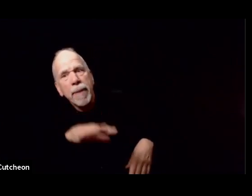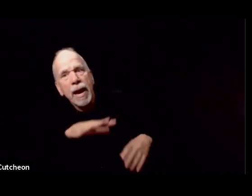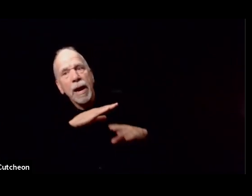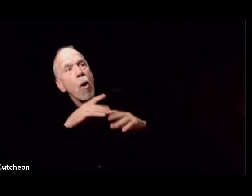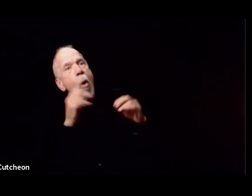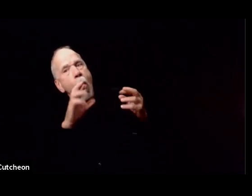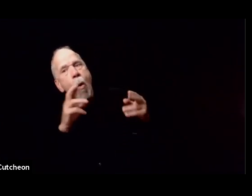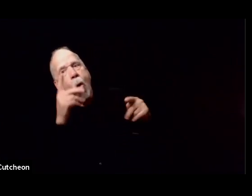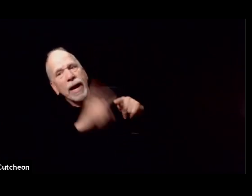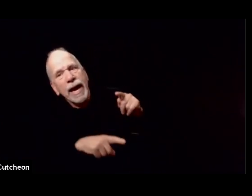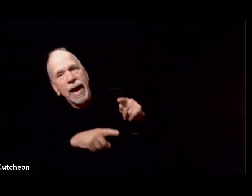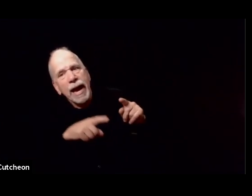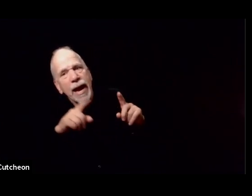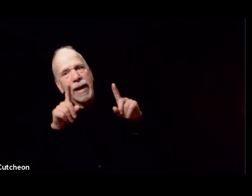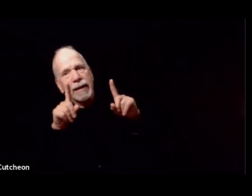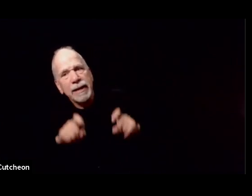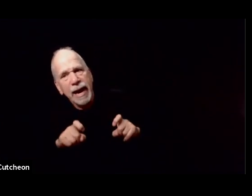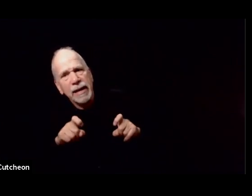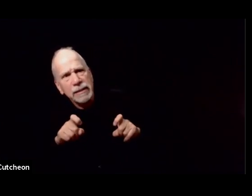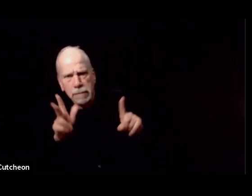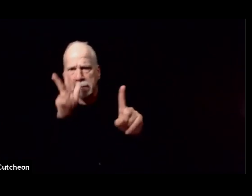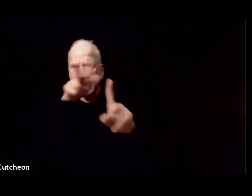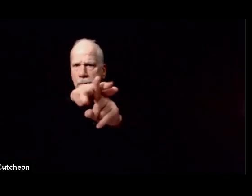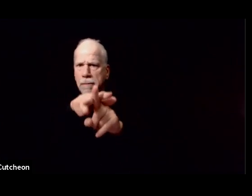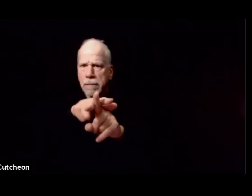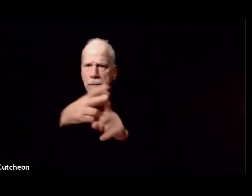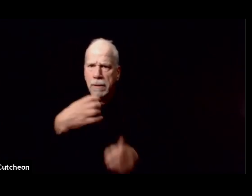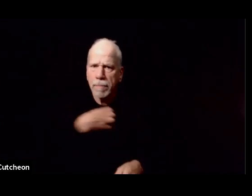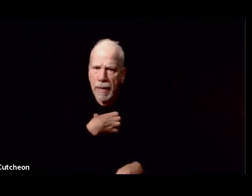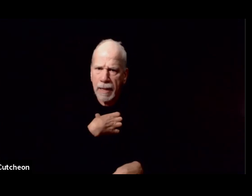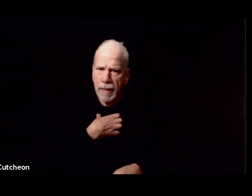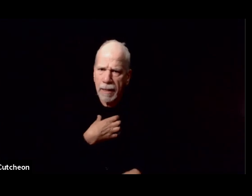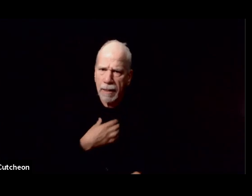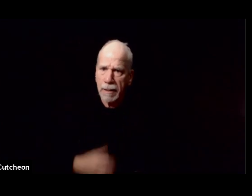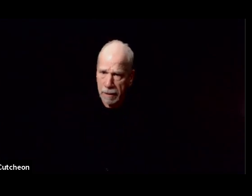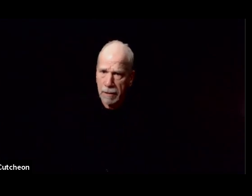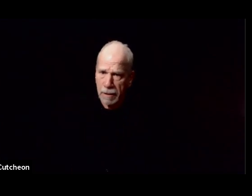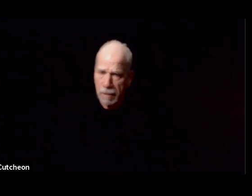Sure but I guess I'm just learning like what's the issue because up until this point